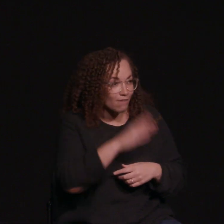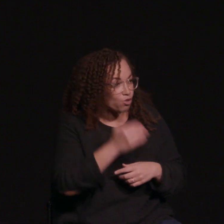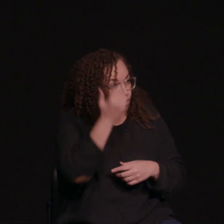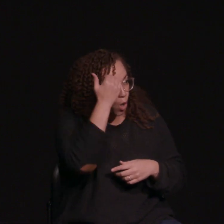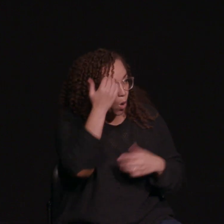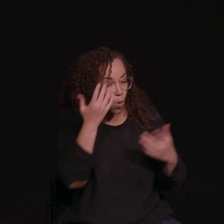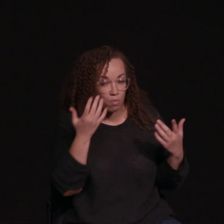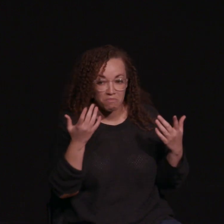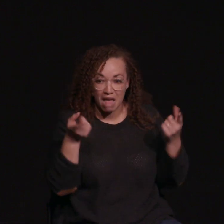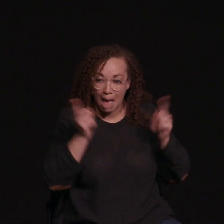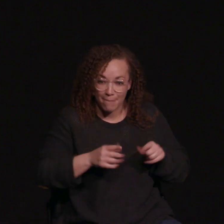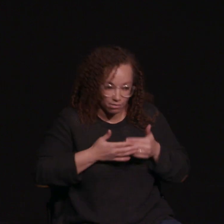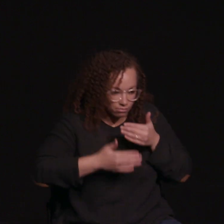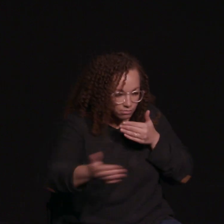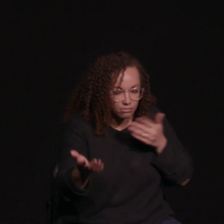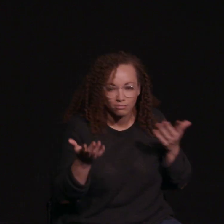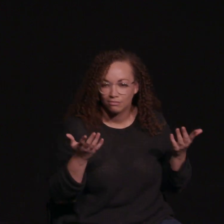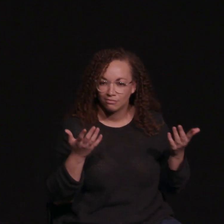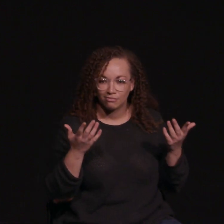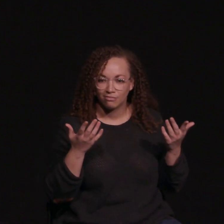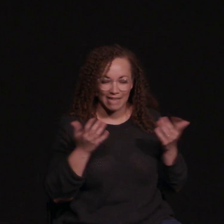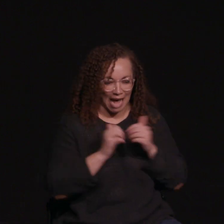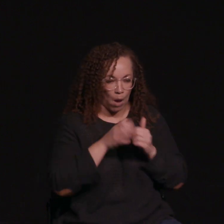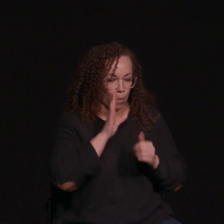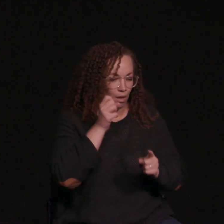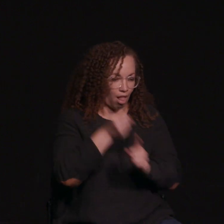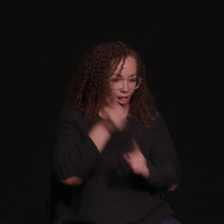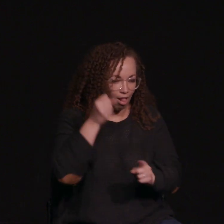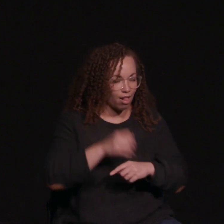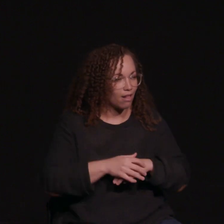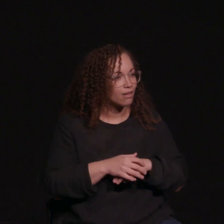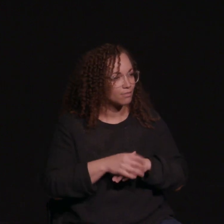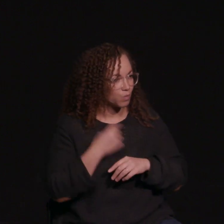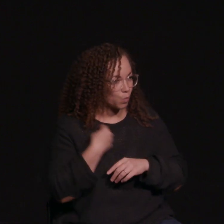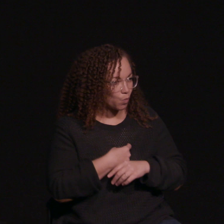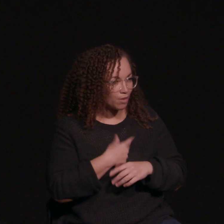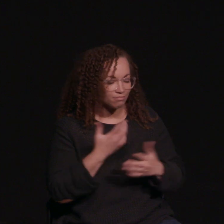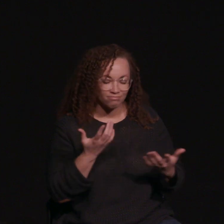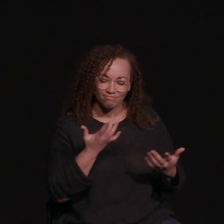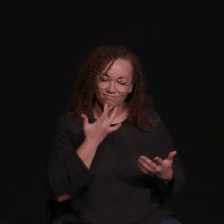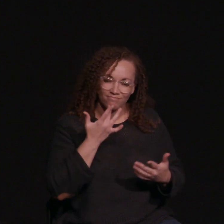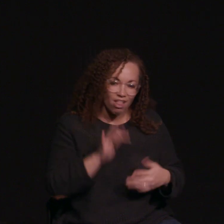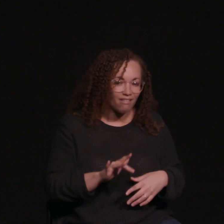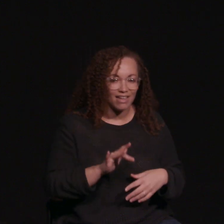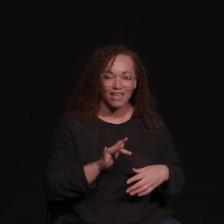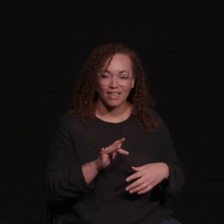And we were really fortunate that our ask found Bryant in a really special time.